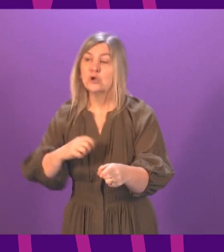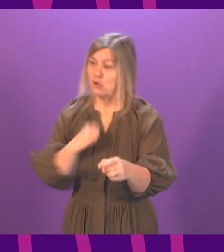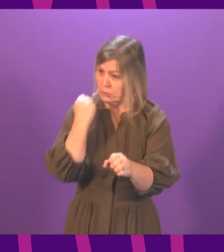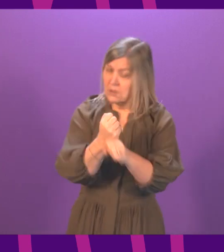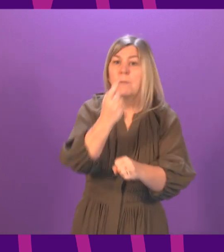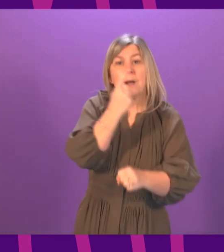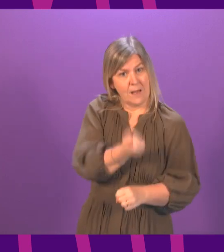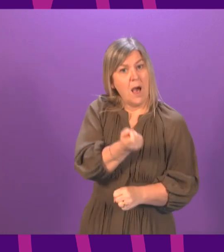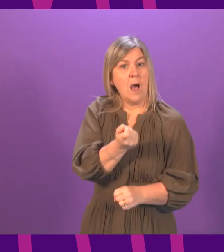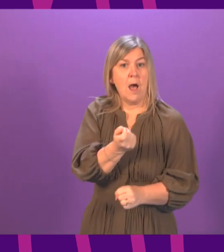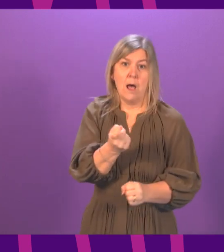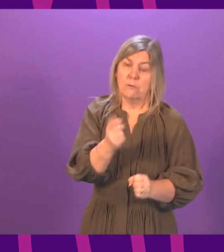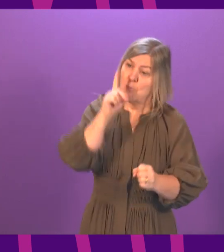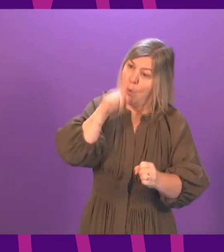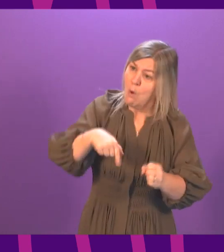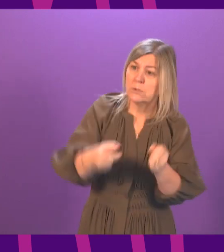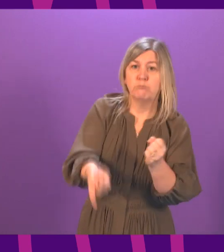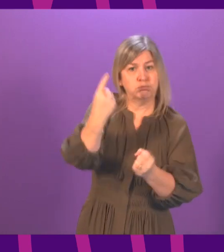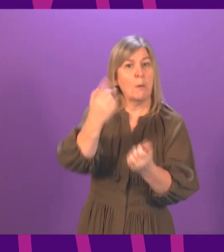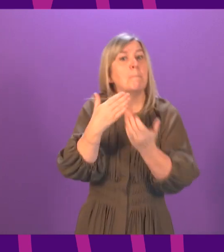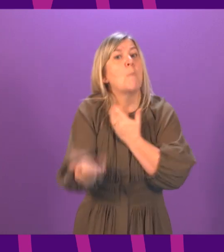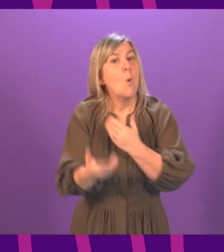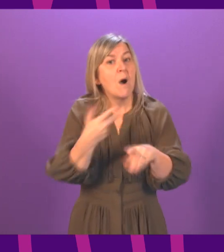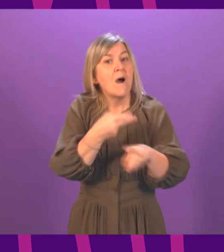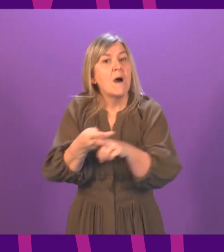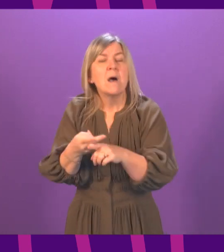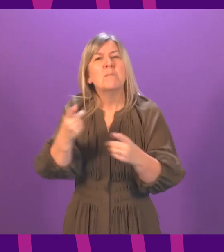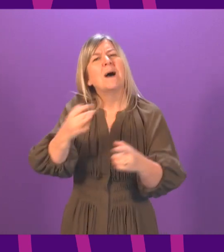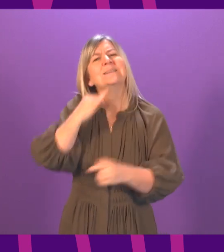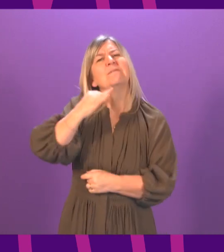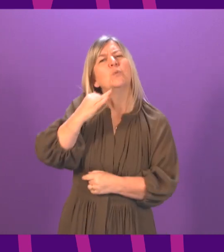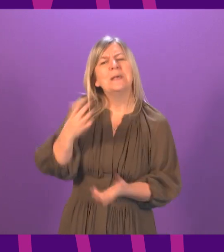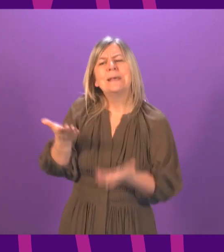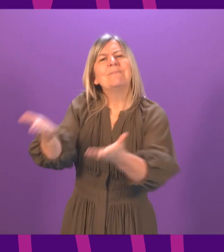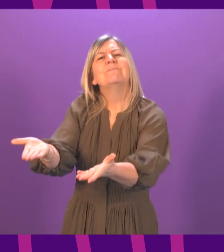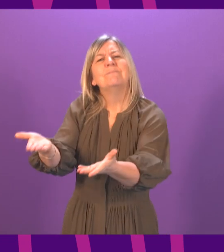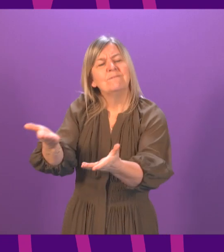from the distribution centres, but it is only sending out weekly deliveries to GPs. The head of